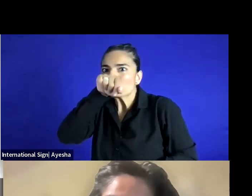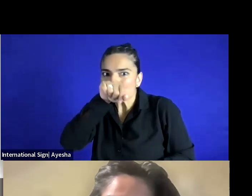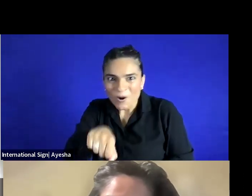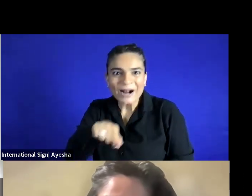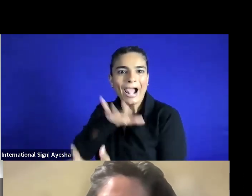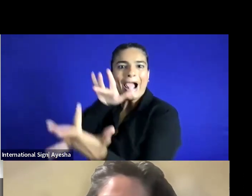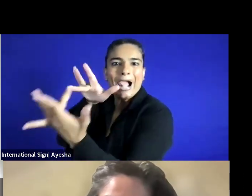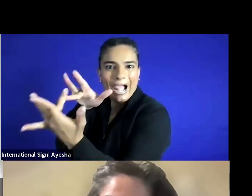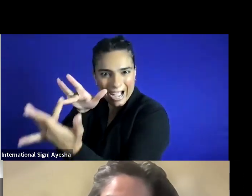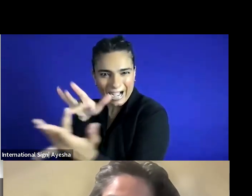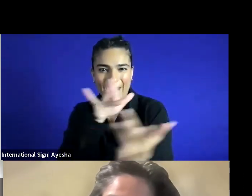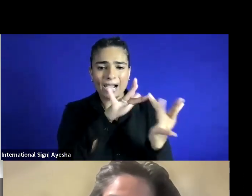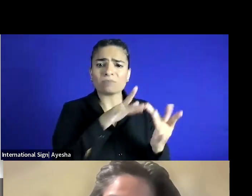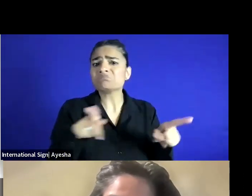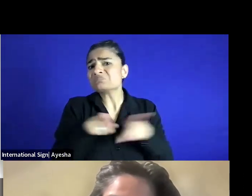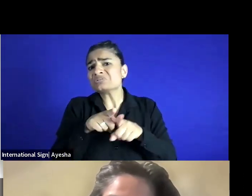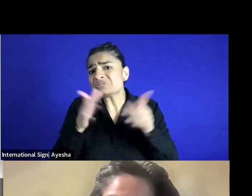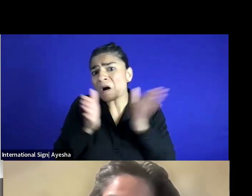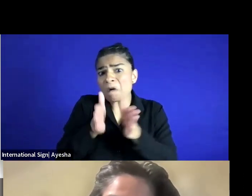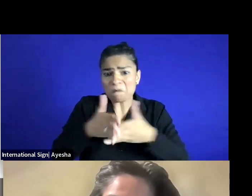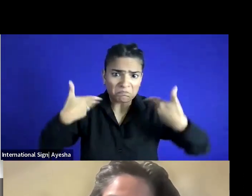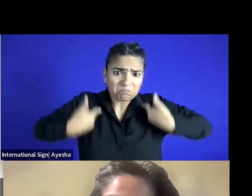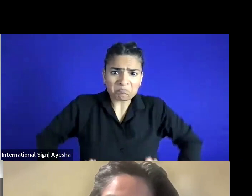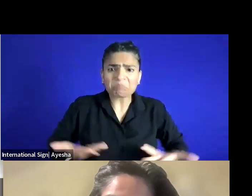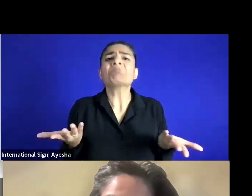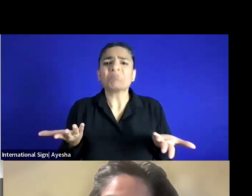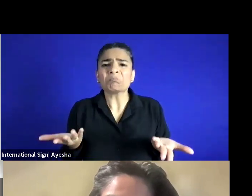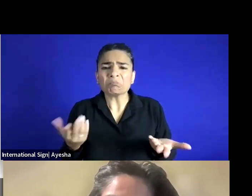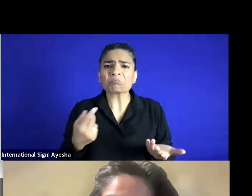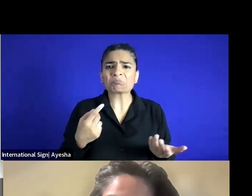Give us a good headline so that participants are able to connect with you.